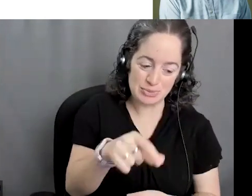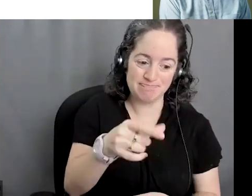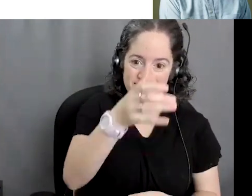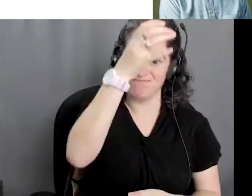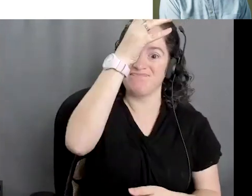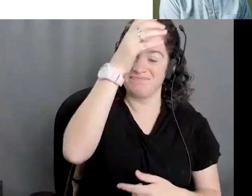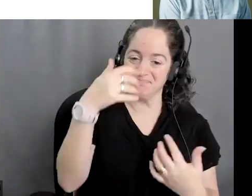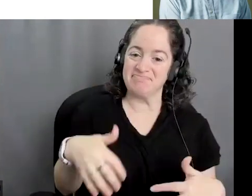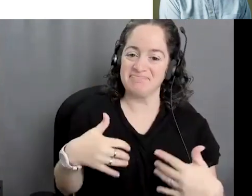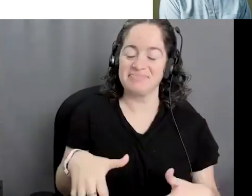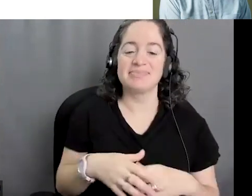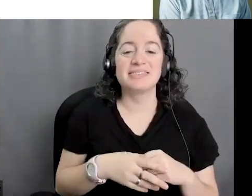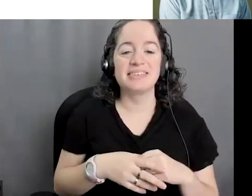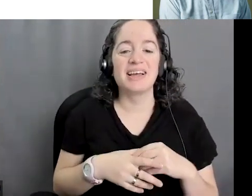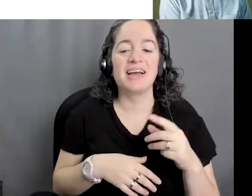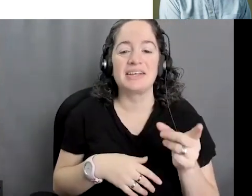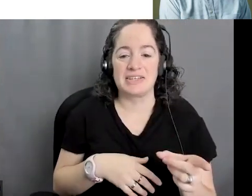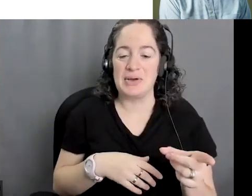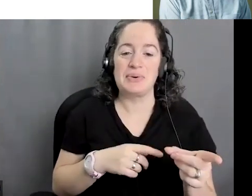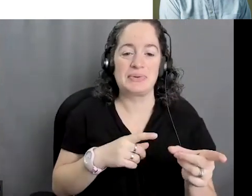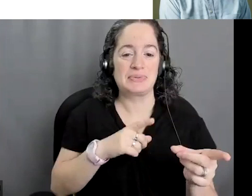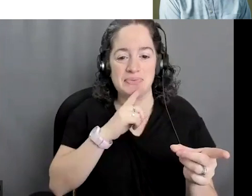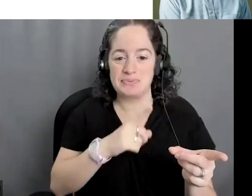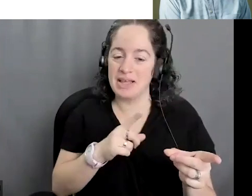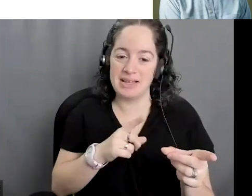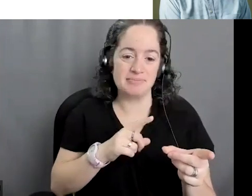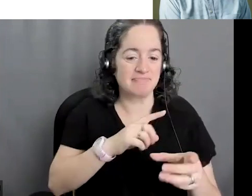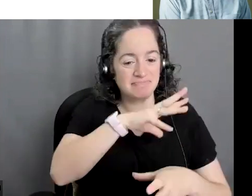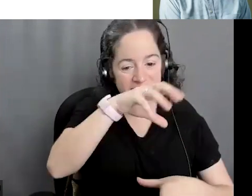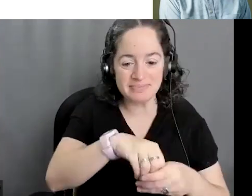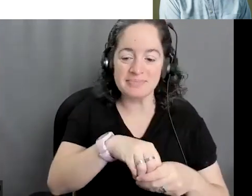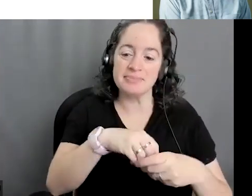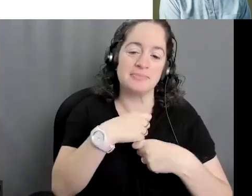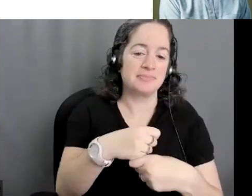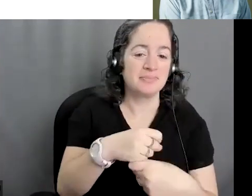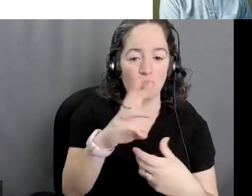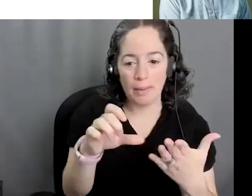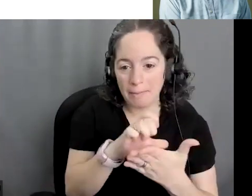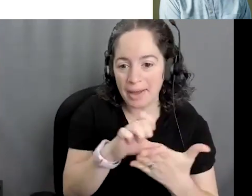Kevin has played a pivotal role in crafting websites and web applications that serve diverse clientele,